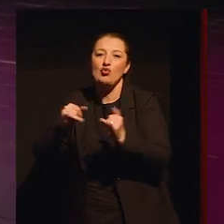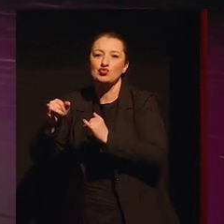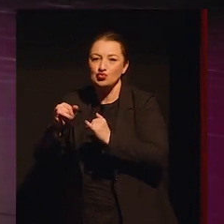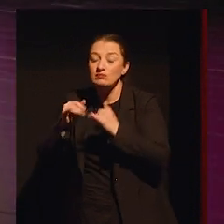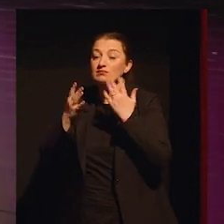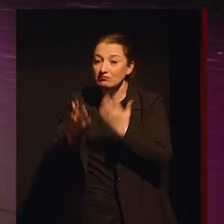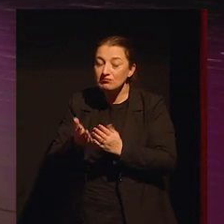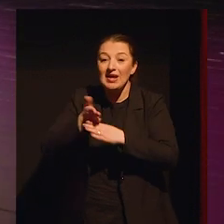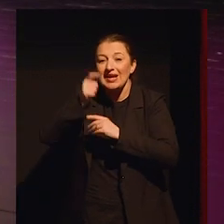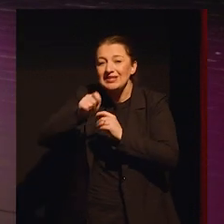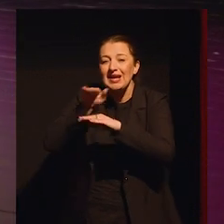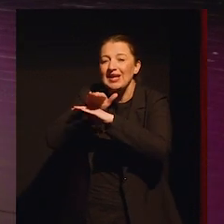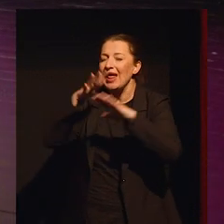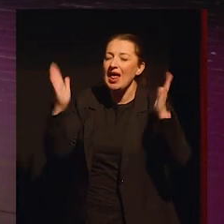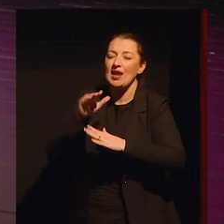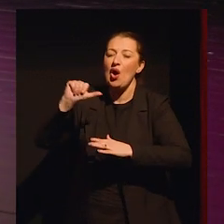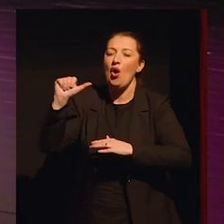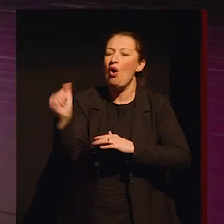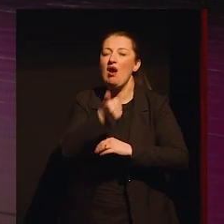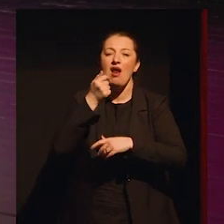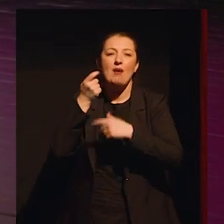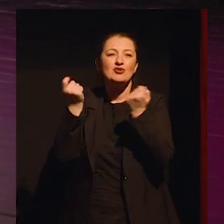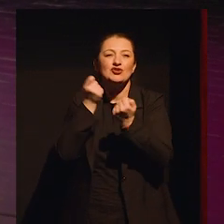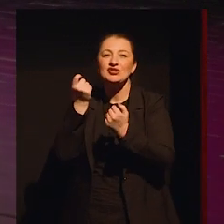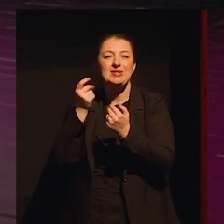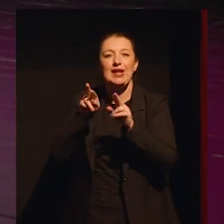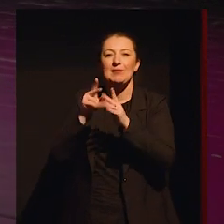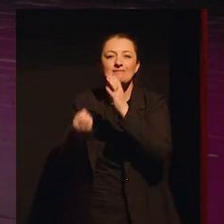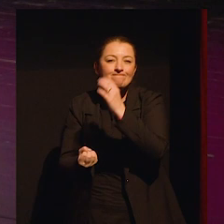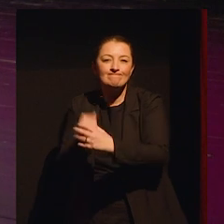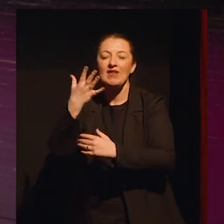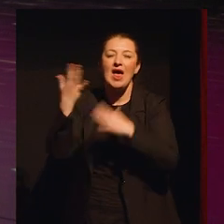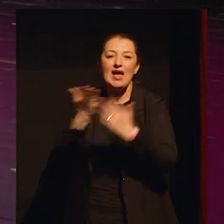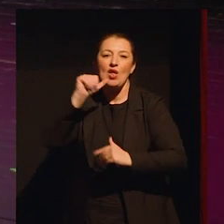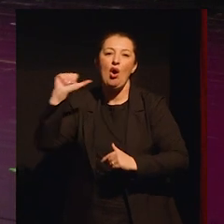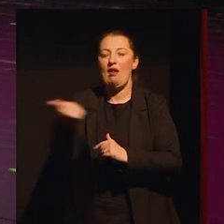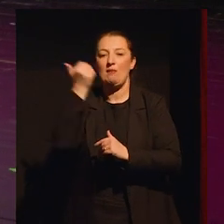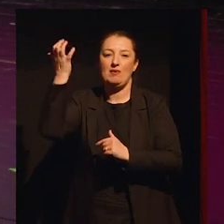It is really one of the most important industries of the future, one of the most important elements of the creative industries.